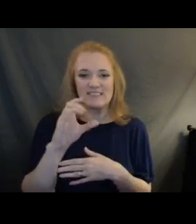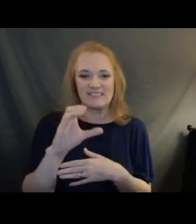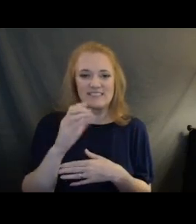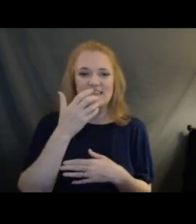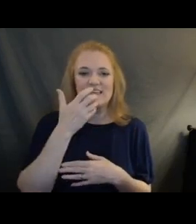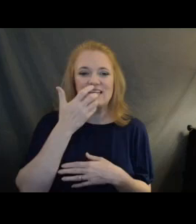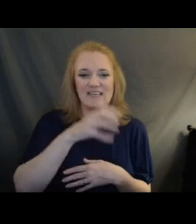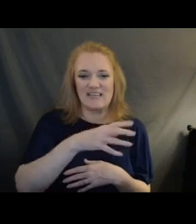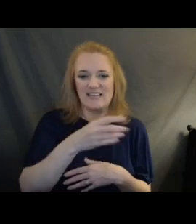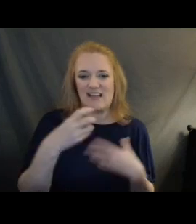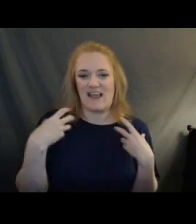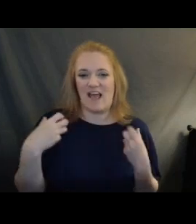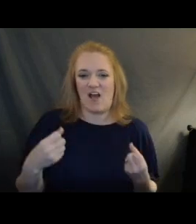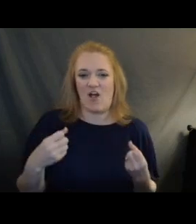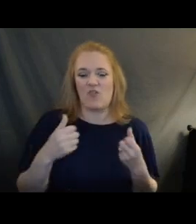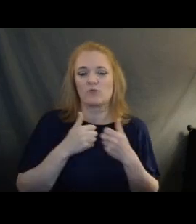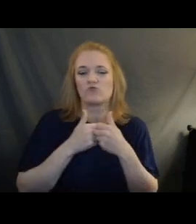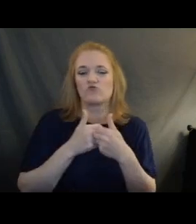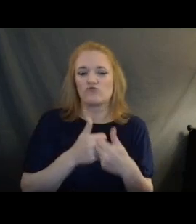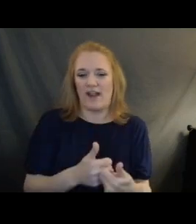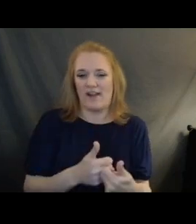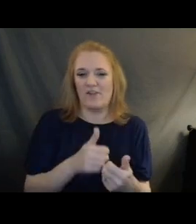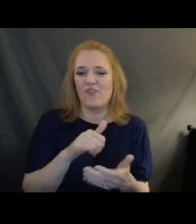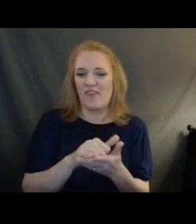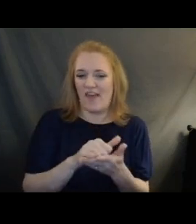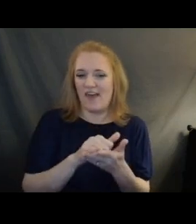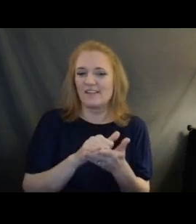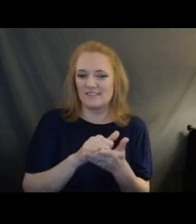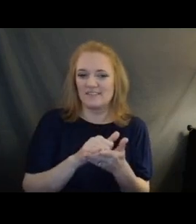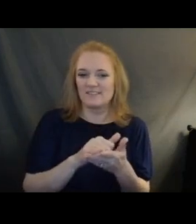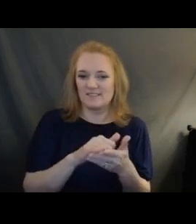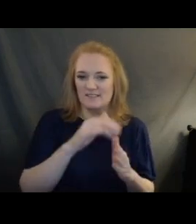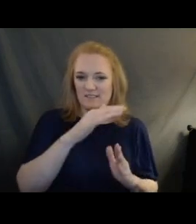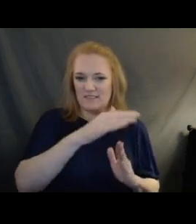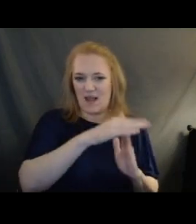coming out in the lead, so yeah, but pretty high percentages for all of them,